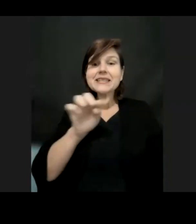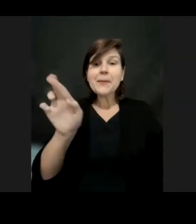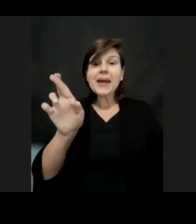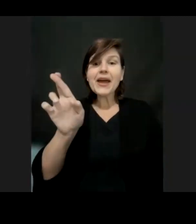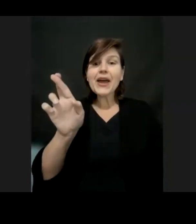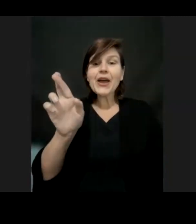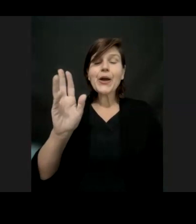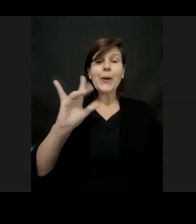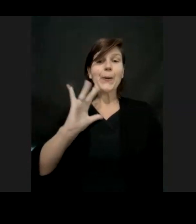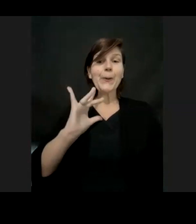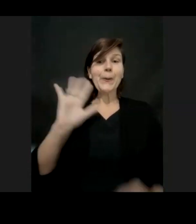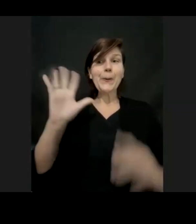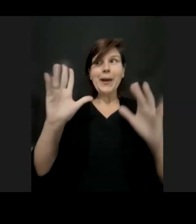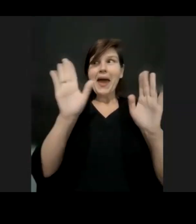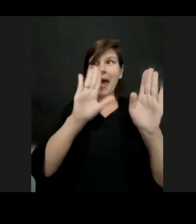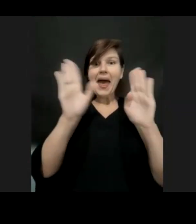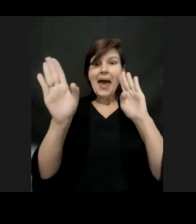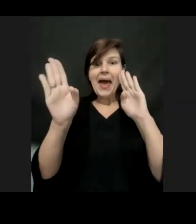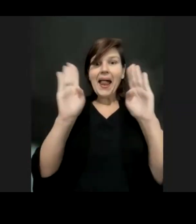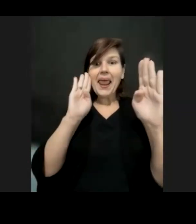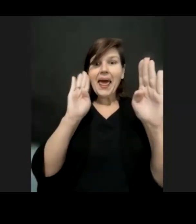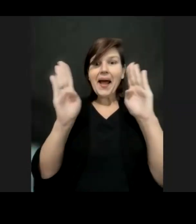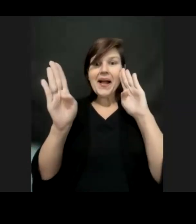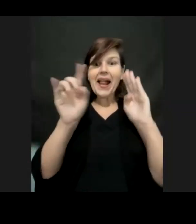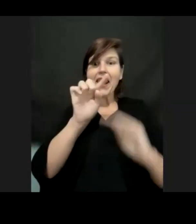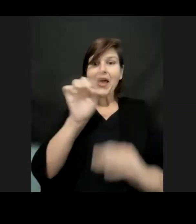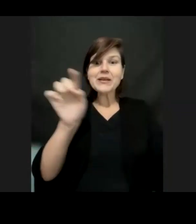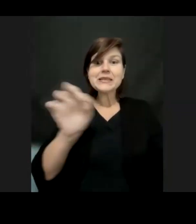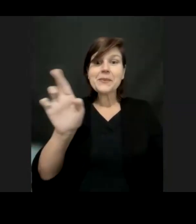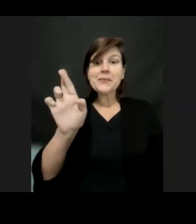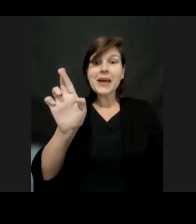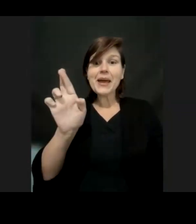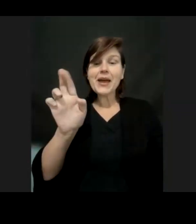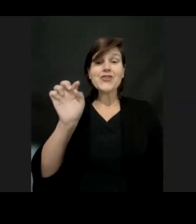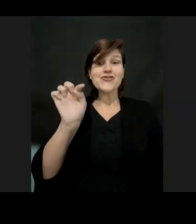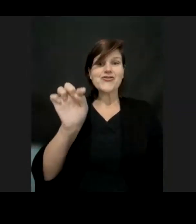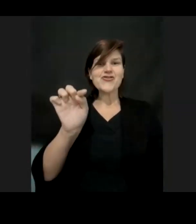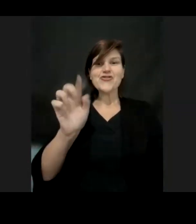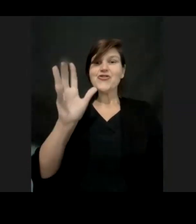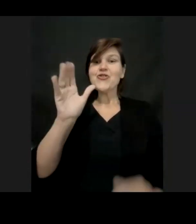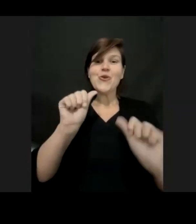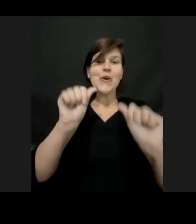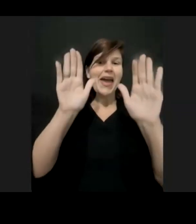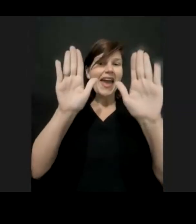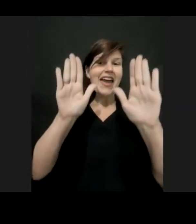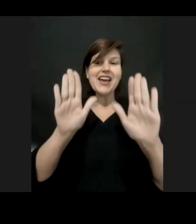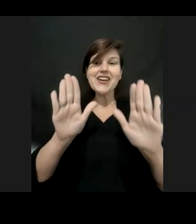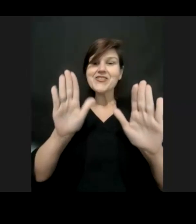Hello, hello, hello, Zamir. ∂ ∂ We think you’re incredible! ∂ ∂ Everybody!